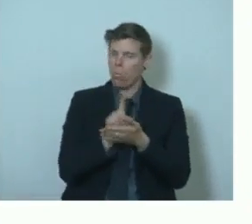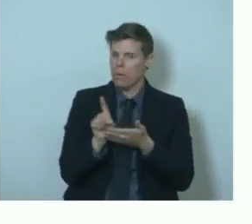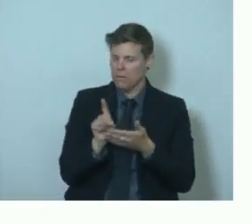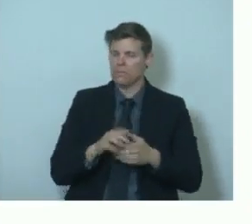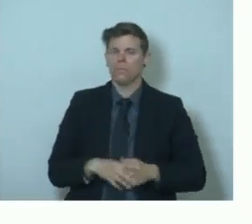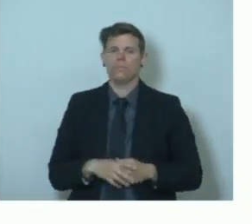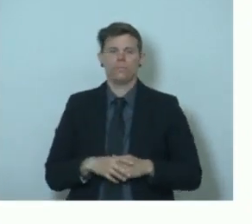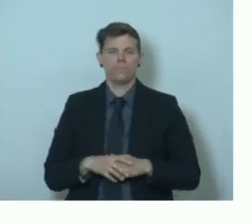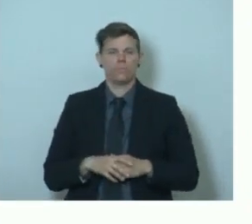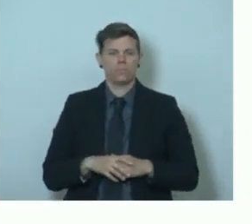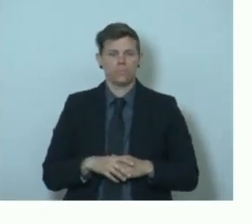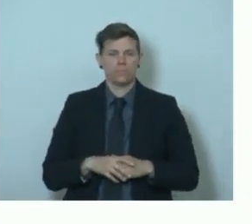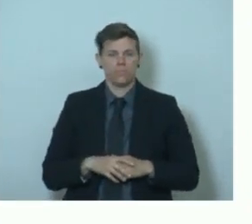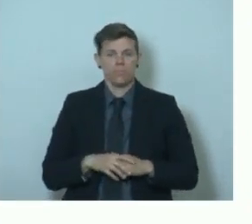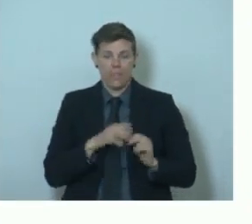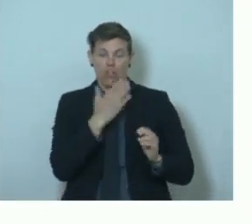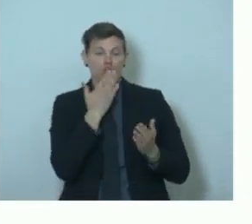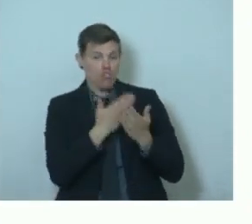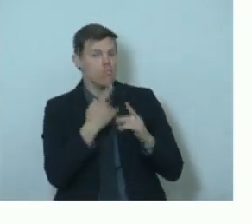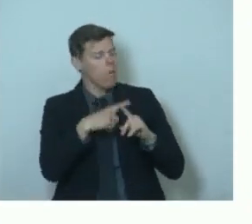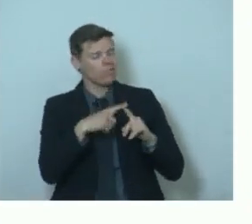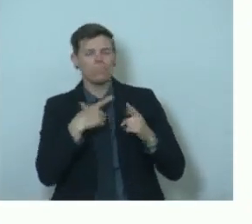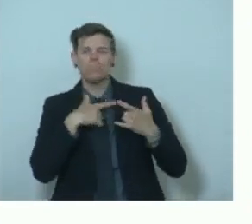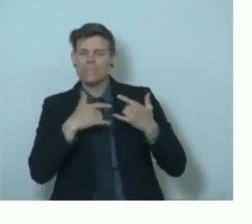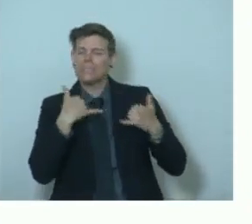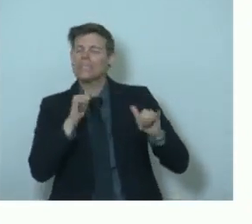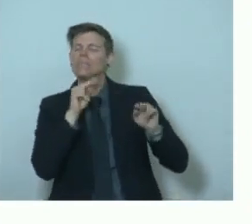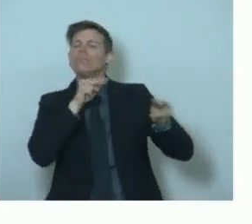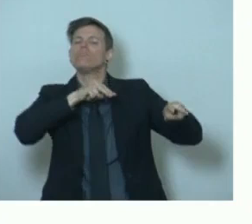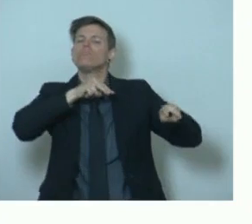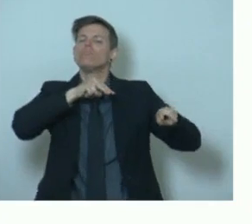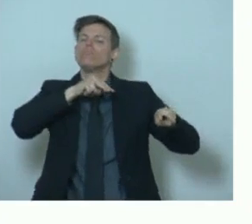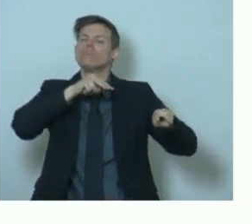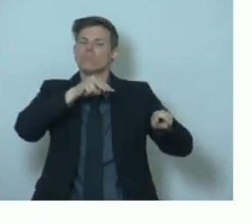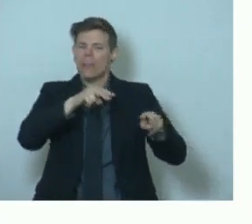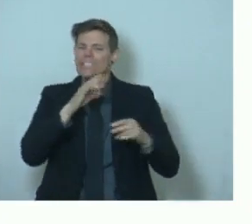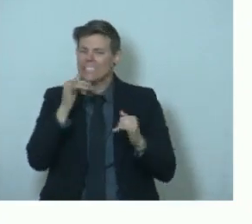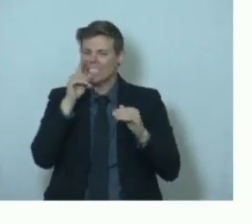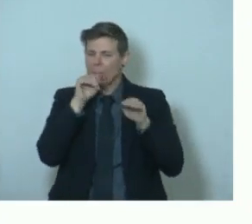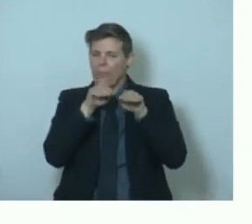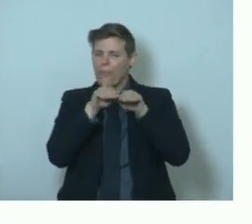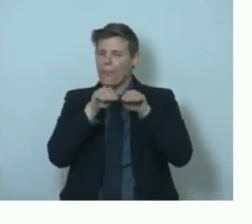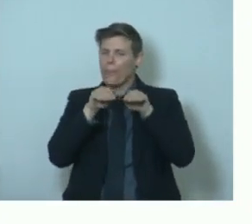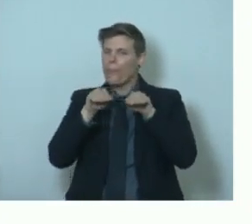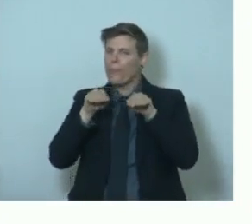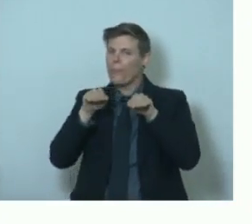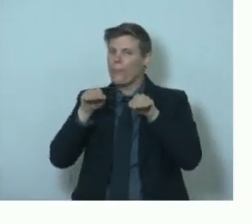THE NUMBER OF CASES DROPPING ON A SEVEN-DAY ROLLING AVERAGE. THAT IS POSITIVE NEWS.